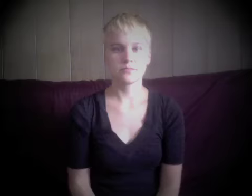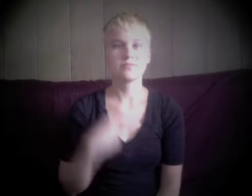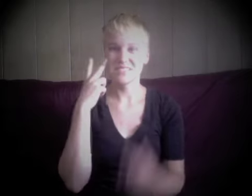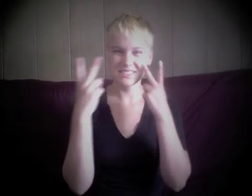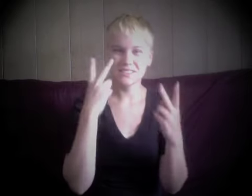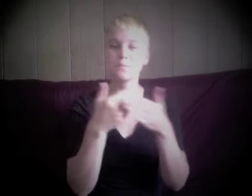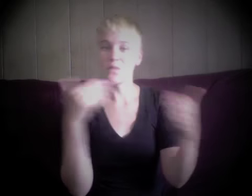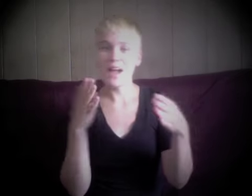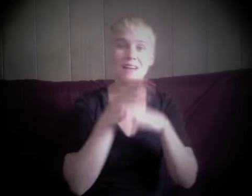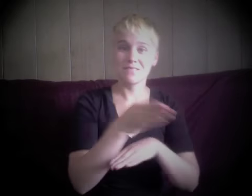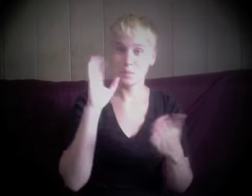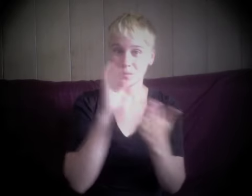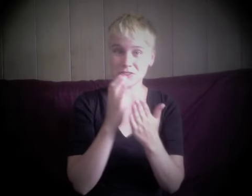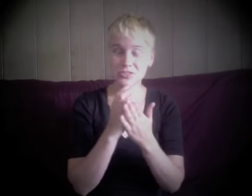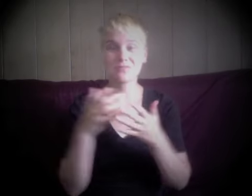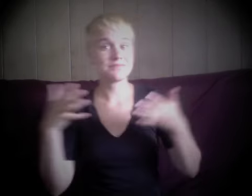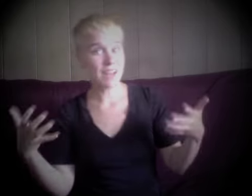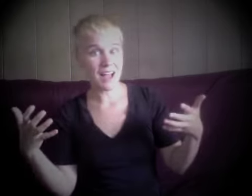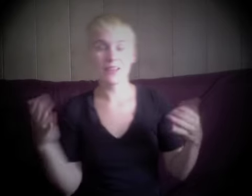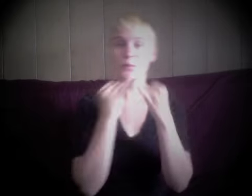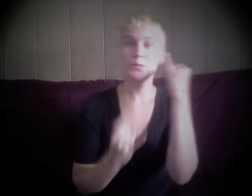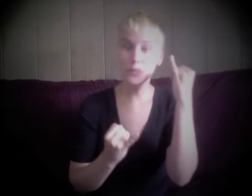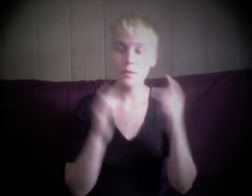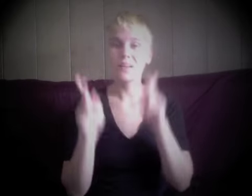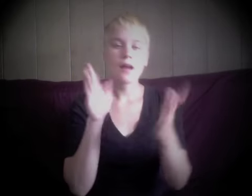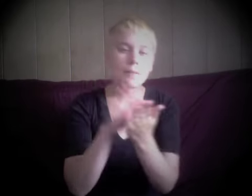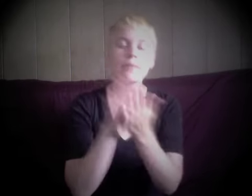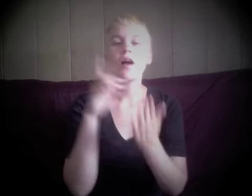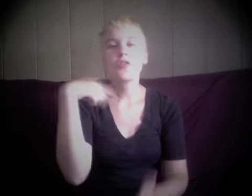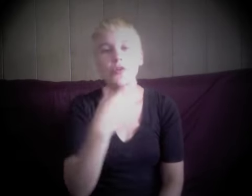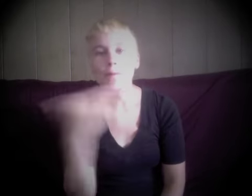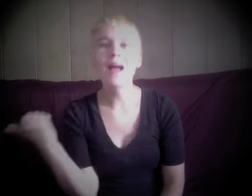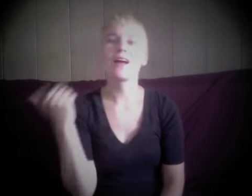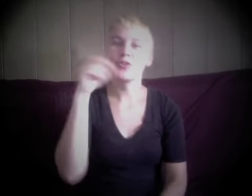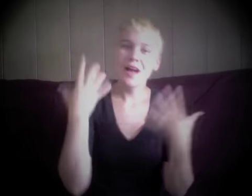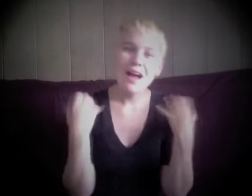I've been seeing before and after pictures, and people making comments like "You look so much better!"